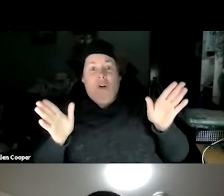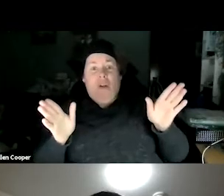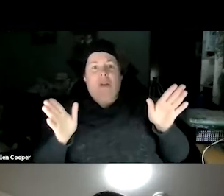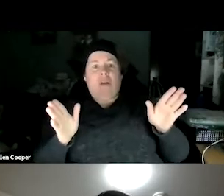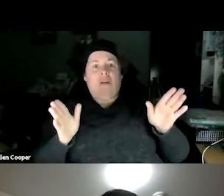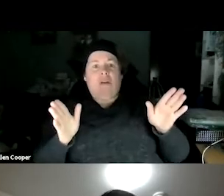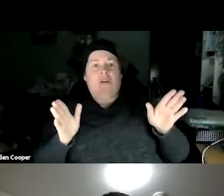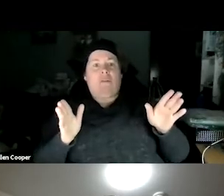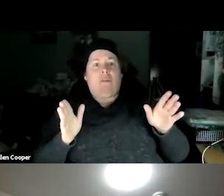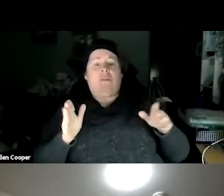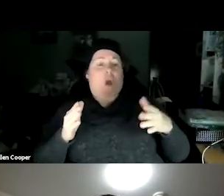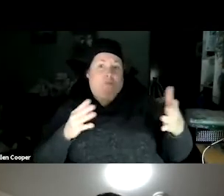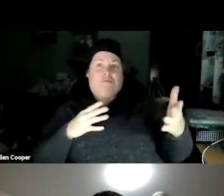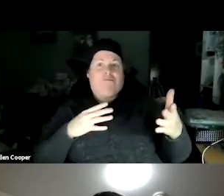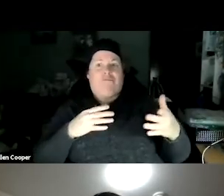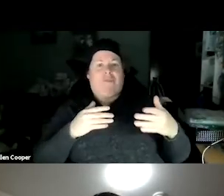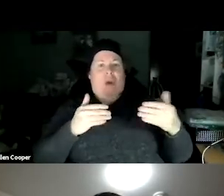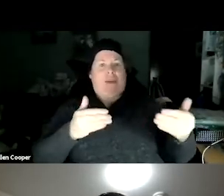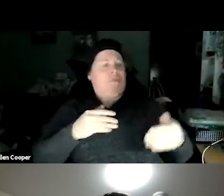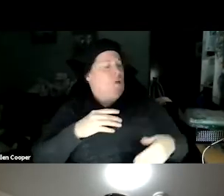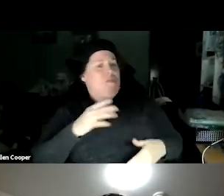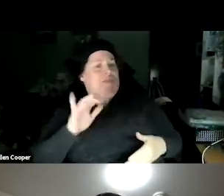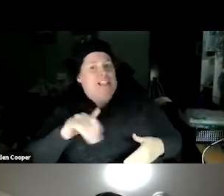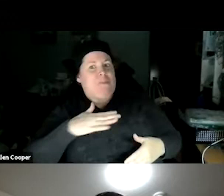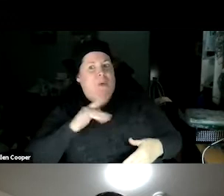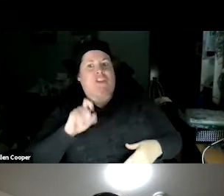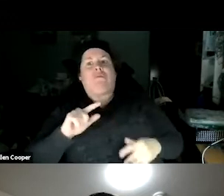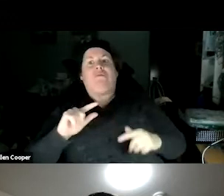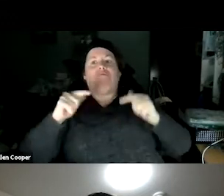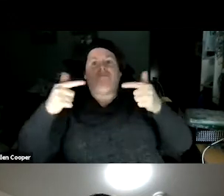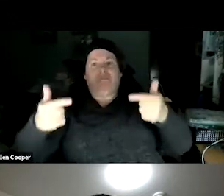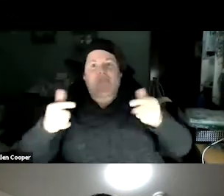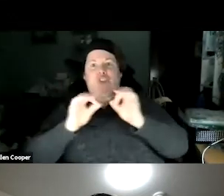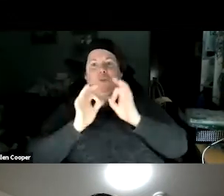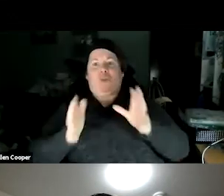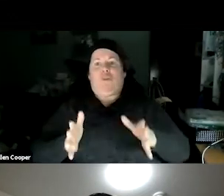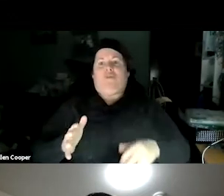Jared Albert (RIT Student): No, you're good. You got it. That's, that's pretty much CalebBarlow: What's going on right now is fascinating. Right, because